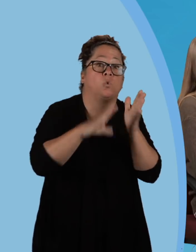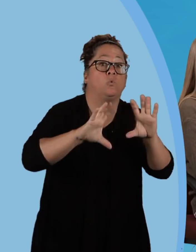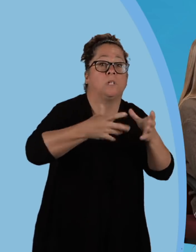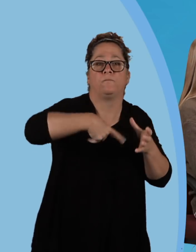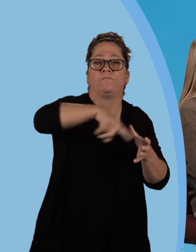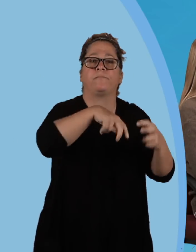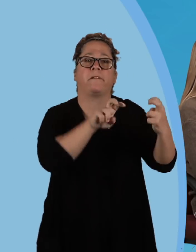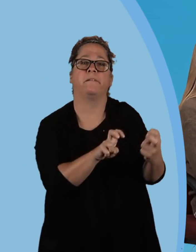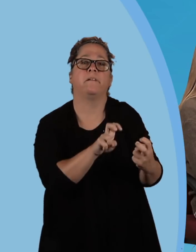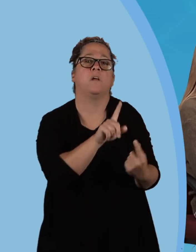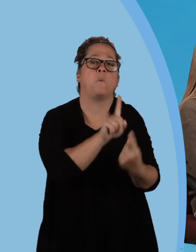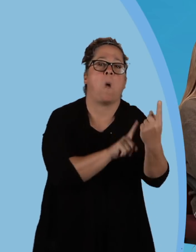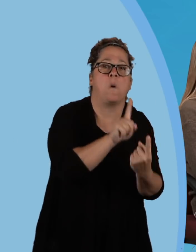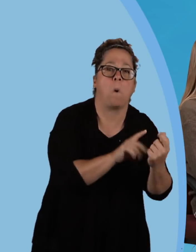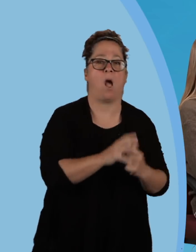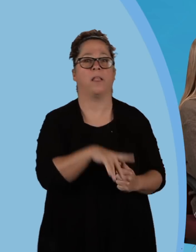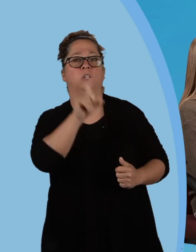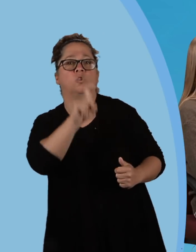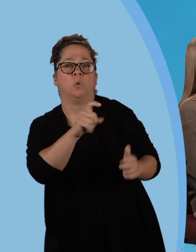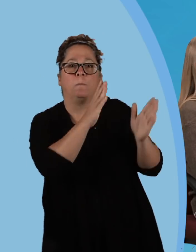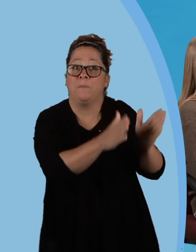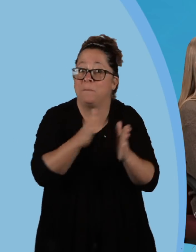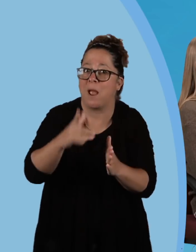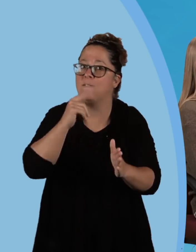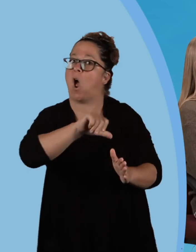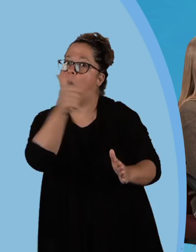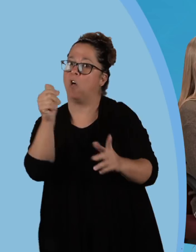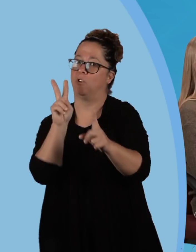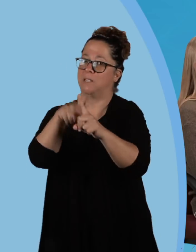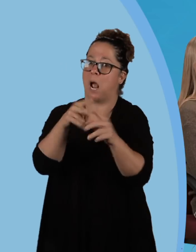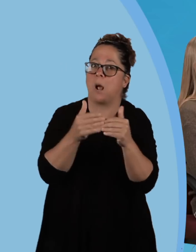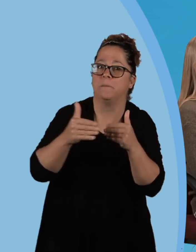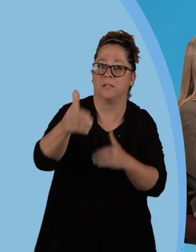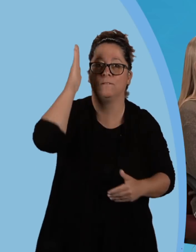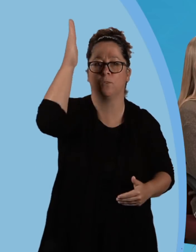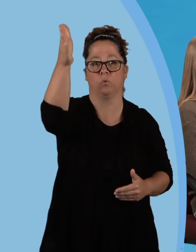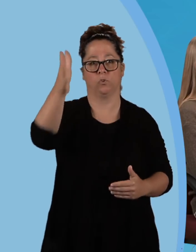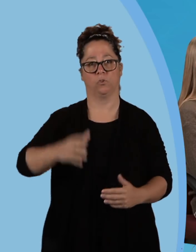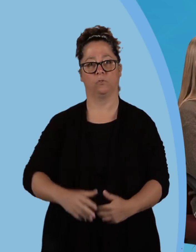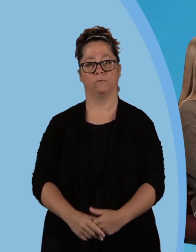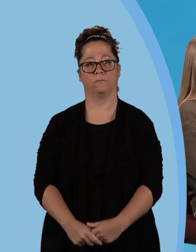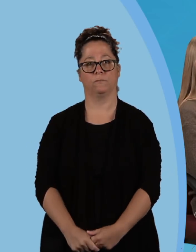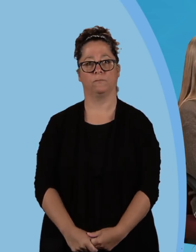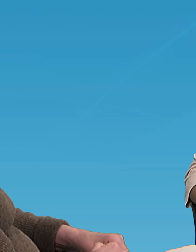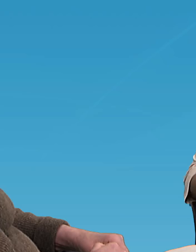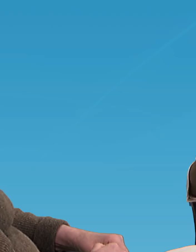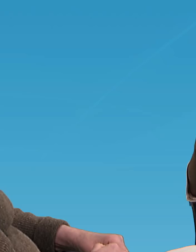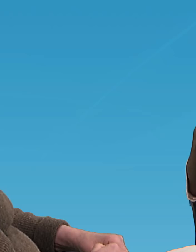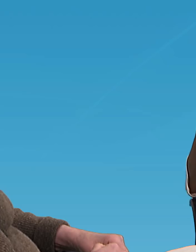because maybe the student's doing seatwork, they should be preparing for future assignments.